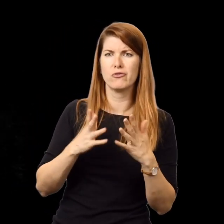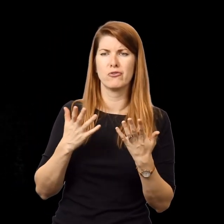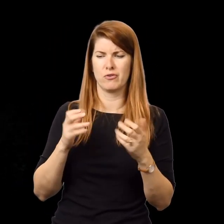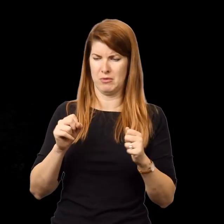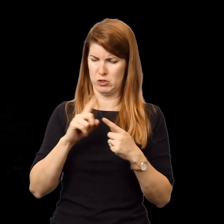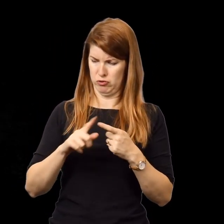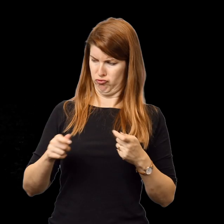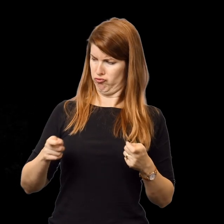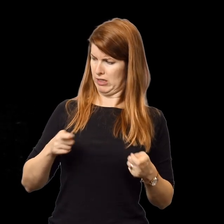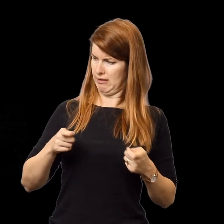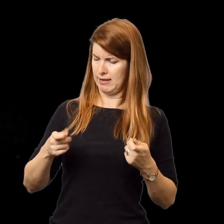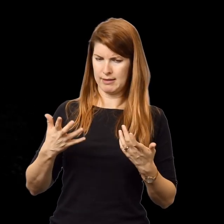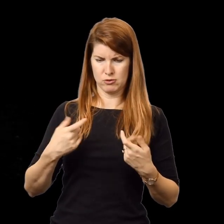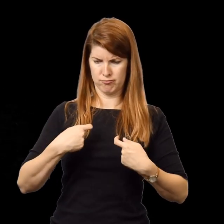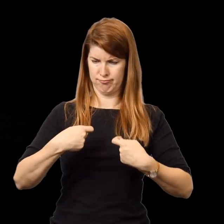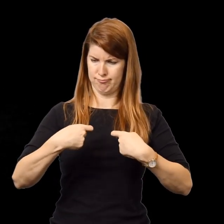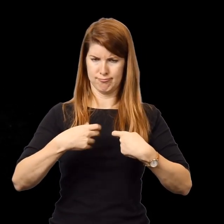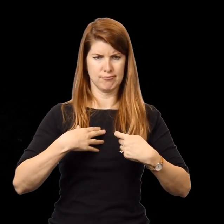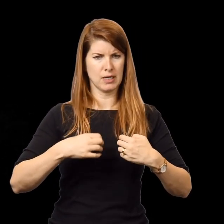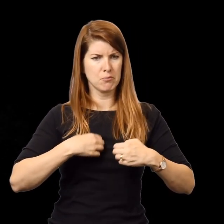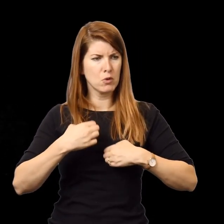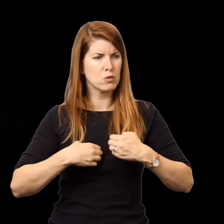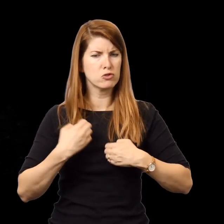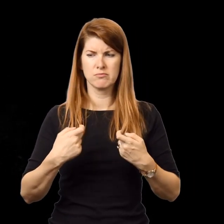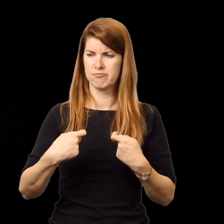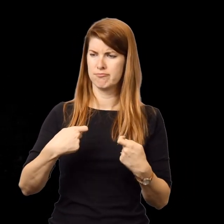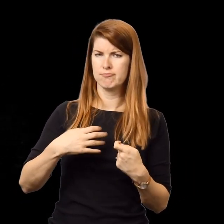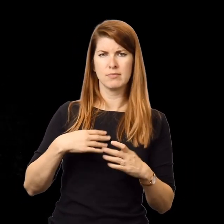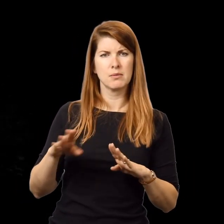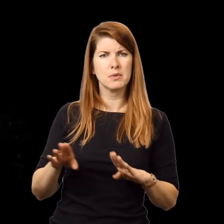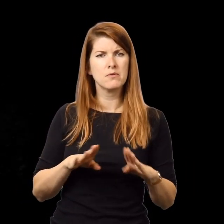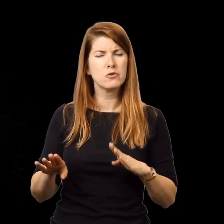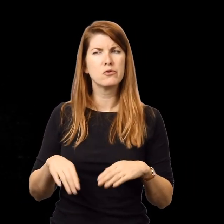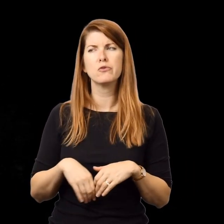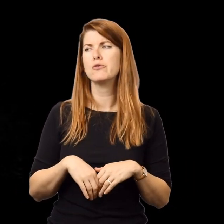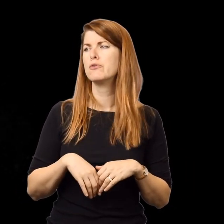the ability to regulate, to manage your emotions, to manage your behavior,